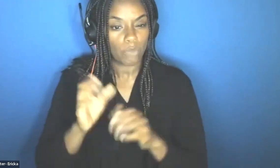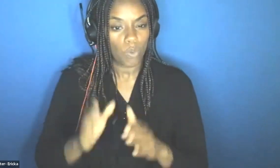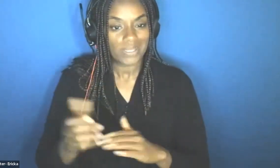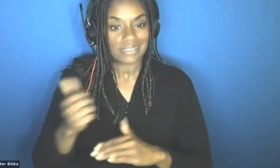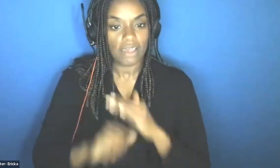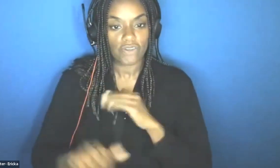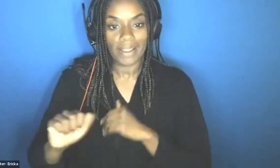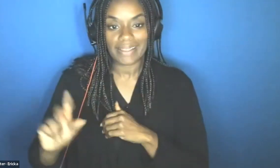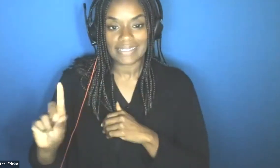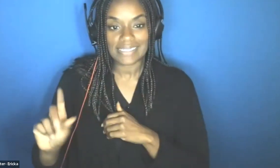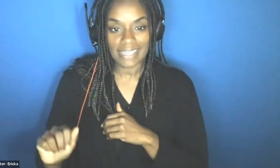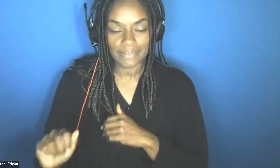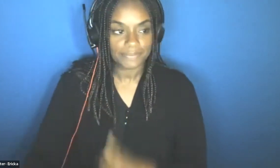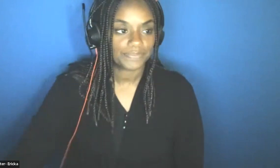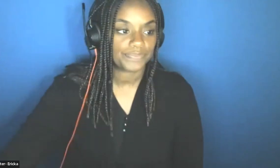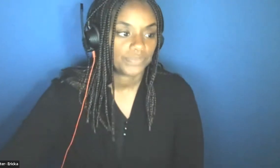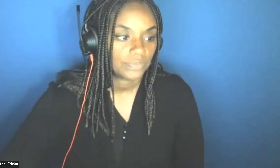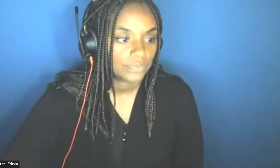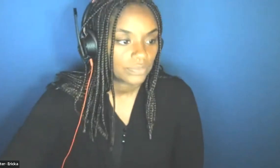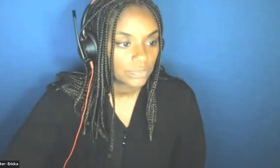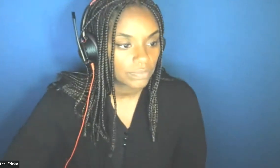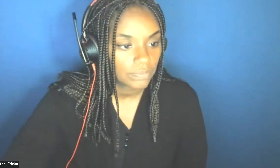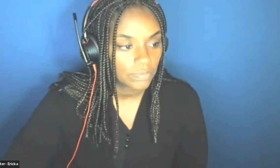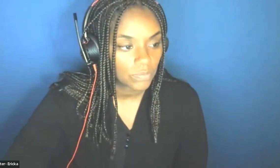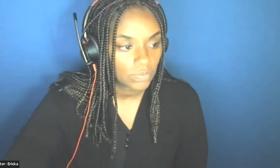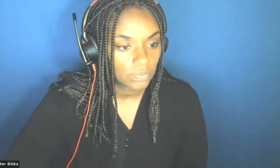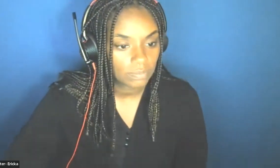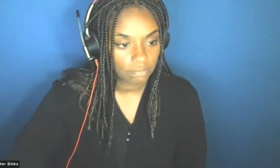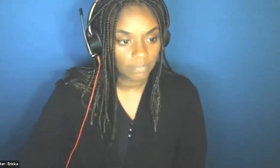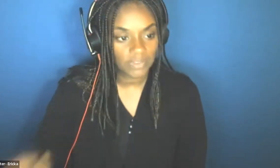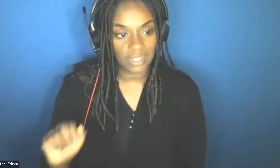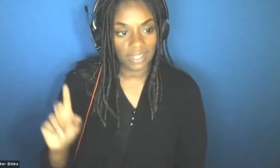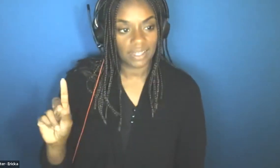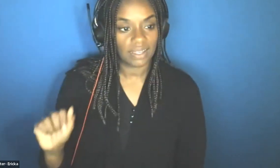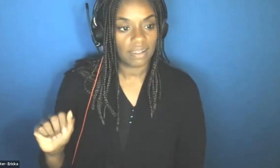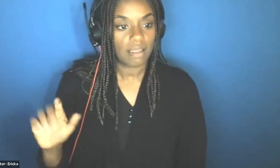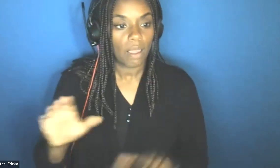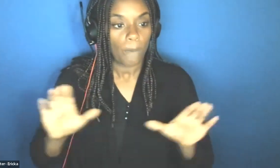Preemployment disability-related questions and medical examinations. Disability-related inquiries and medical examinations from employers under the ADA.